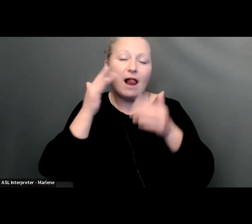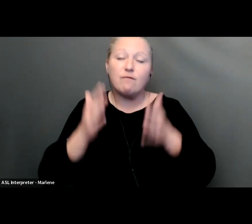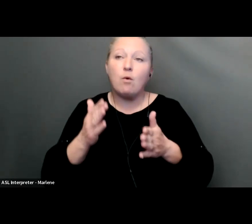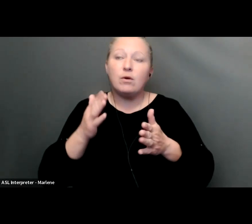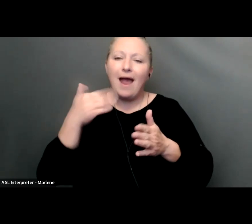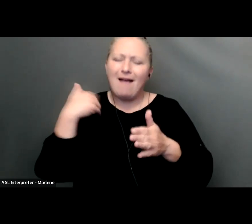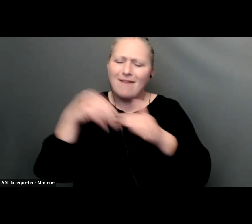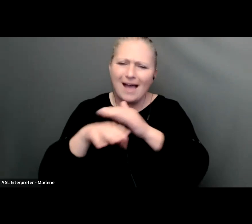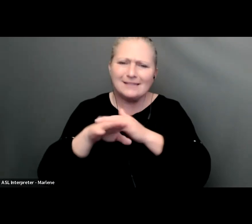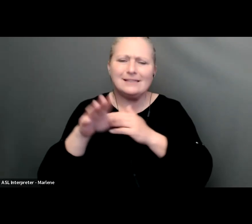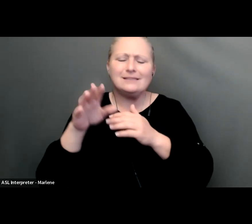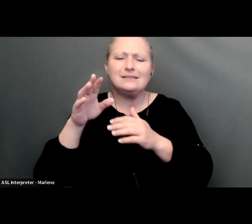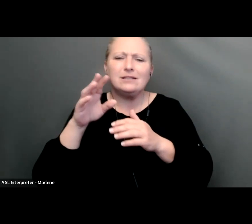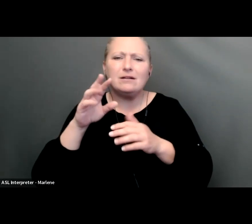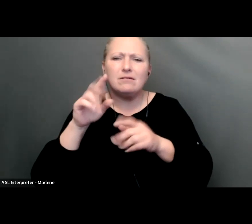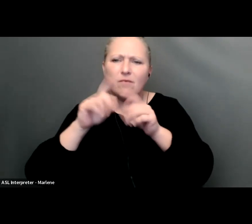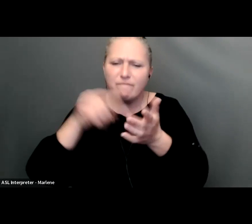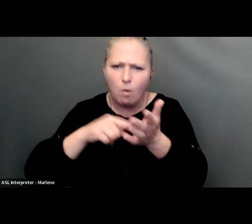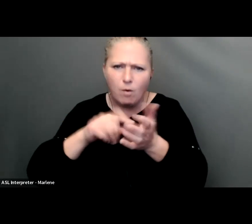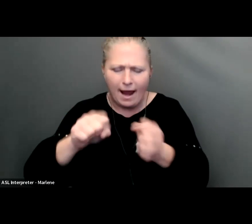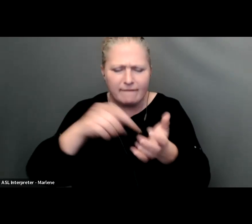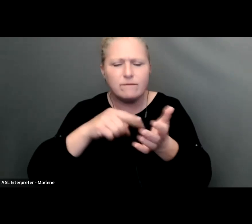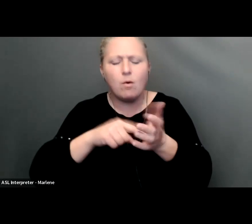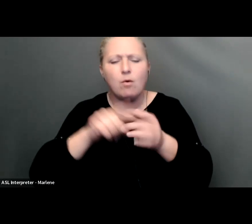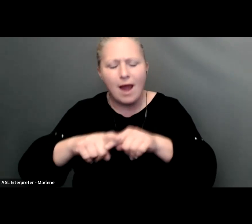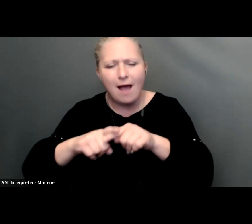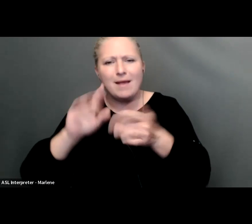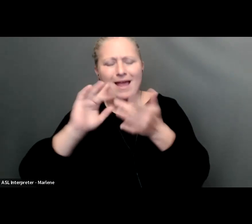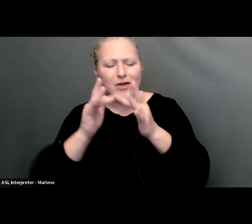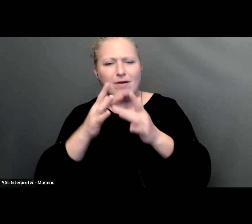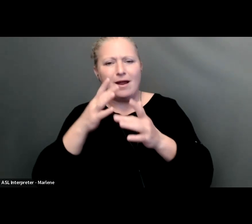reliable fast Internet along with the necessary skills and devices to access the digital world.